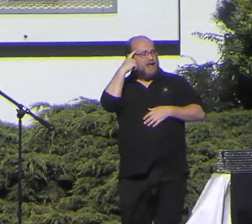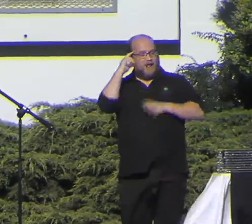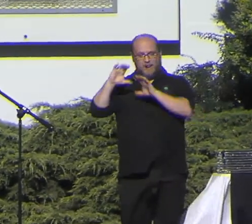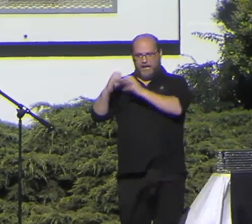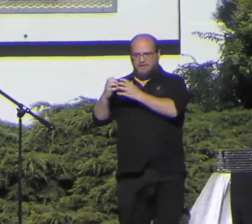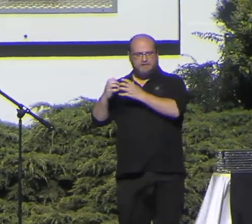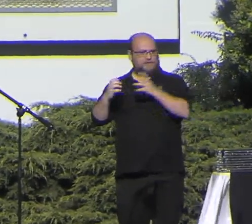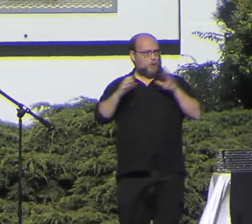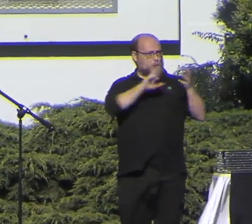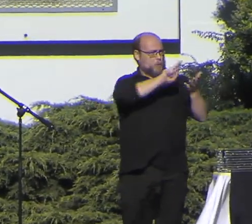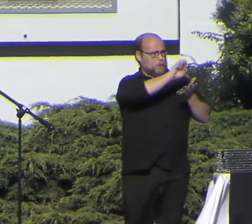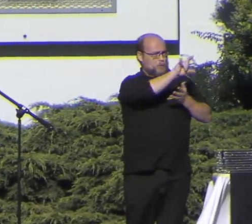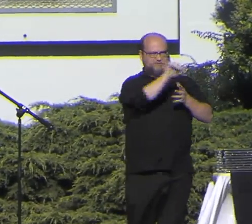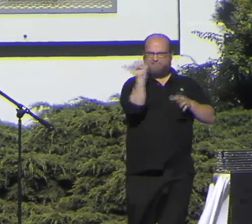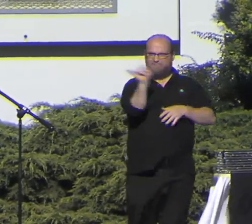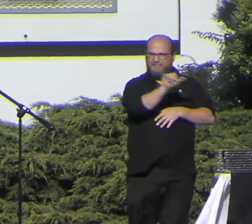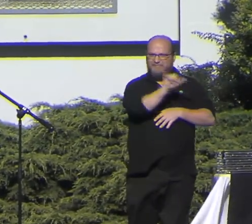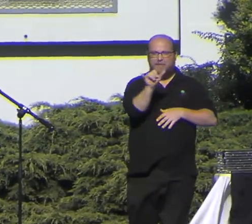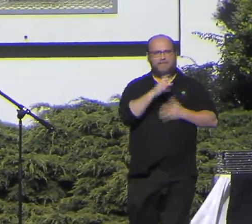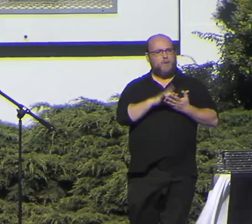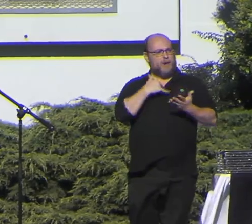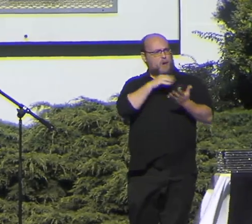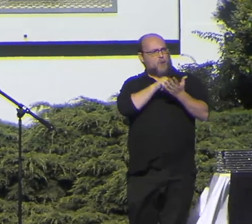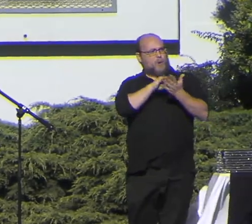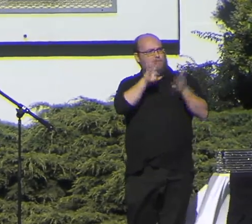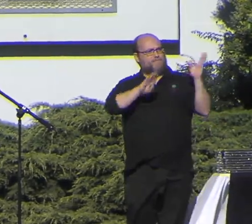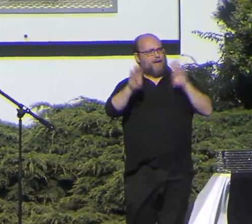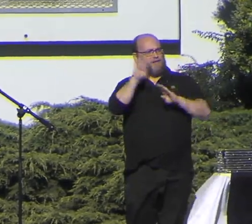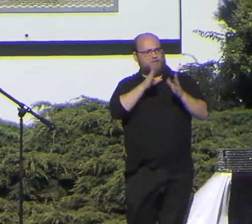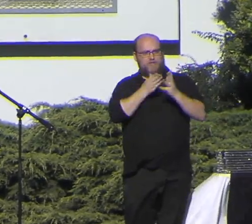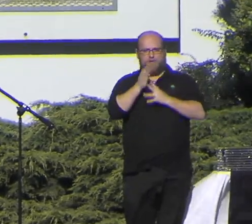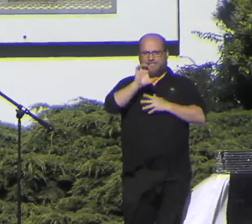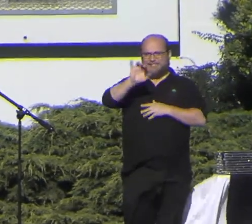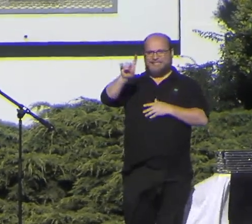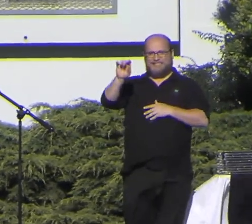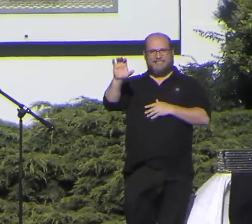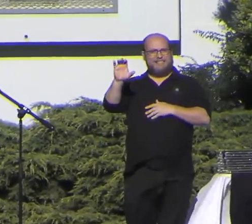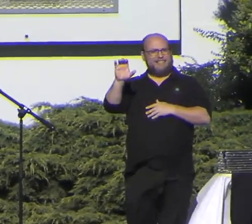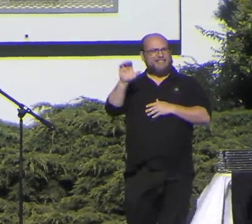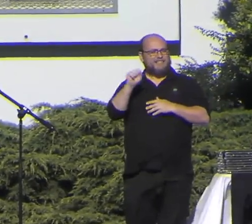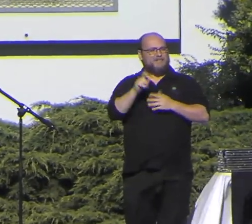We learned biology through CDC reports and AP stats through the daily COVID rate and positive test data.